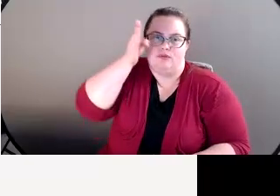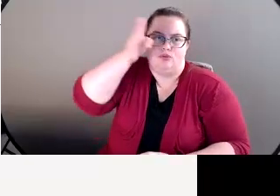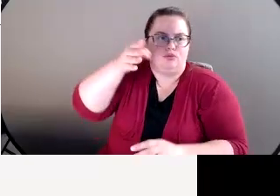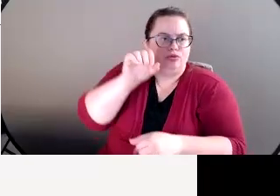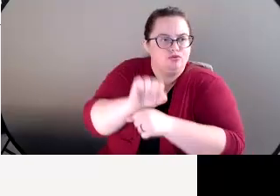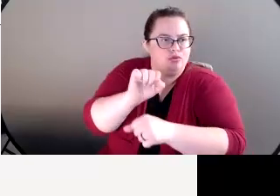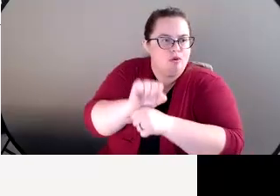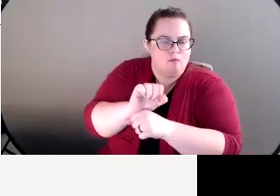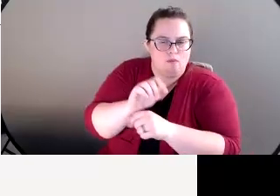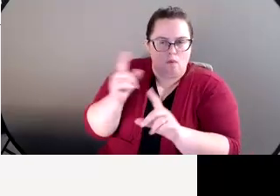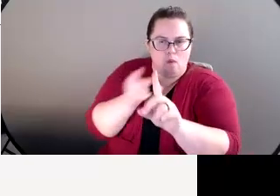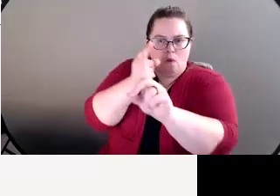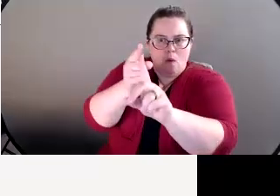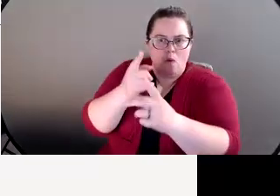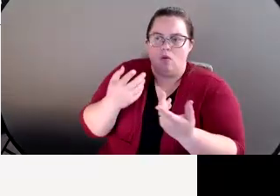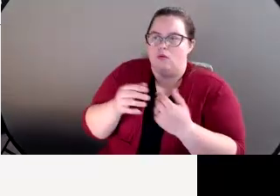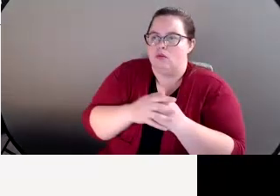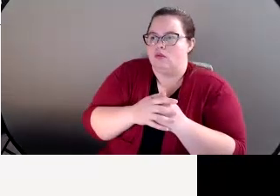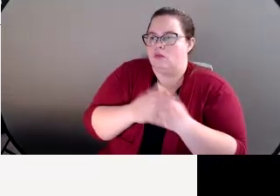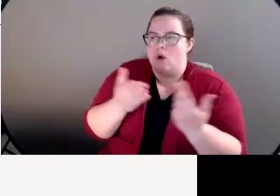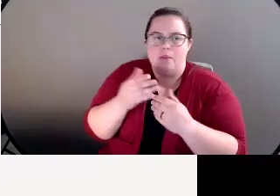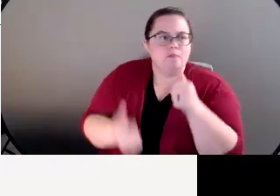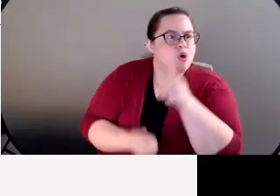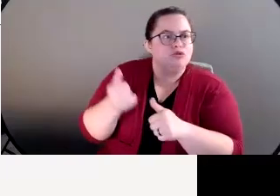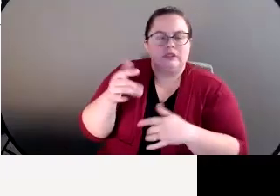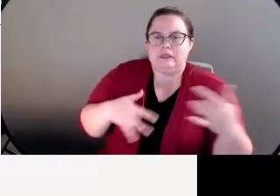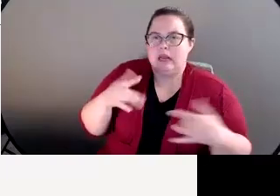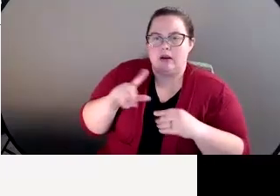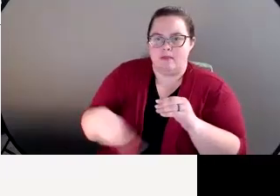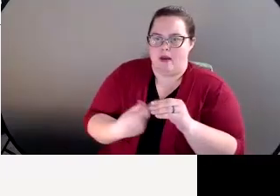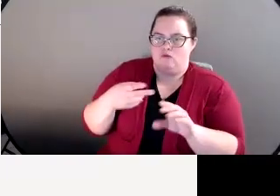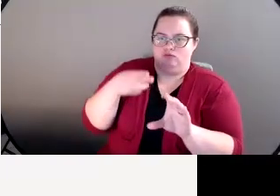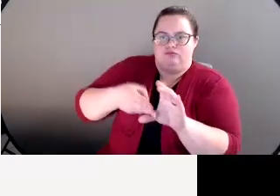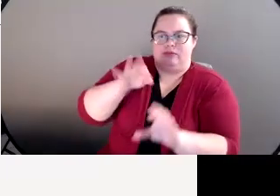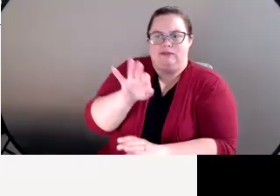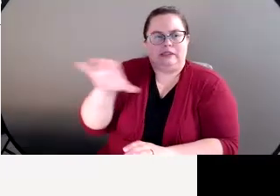Coming to Fresno City College? You know, we want to be sure that their response